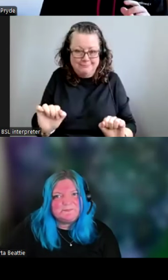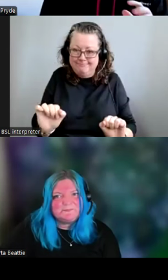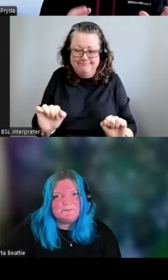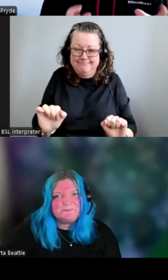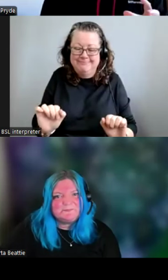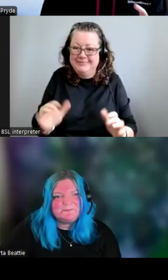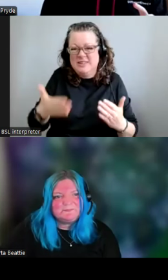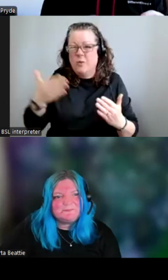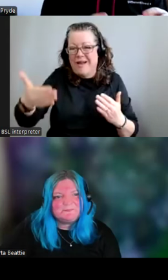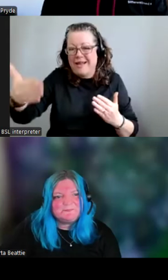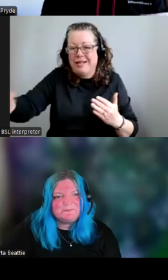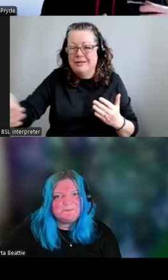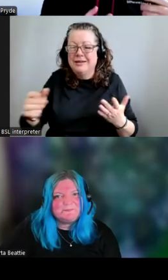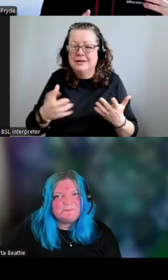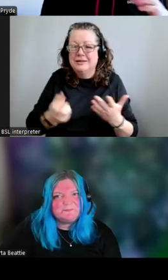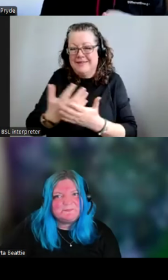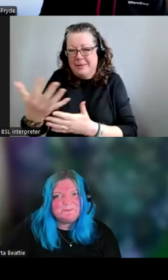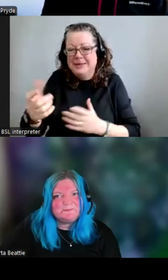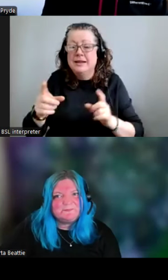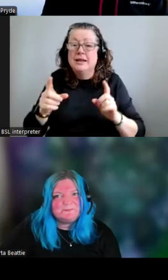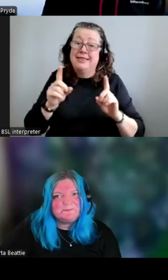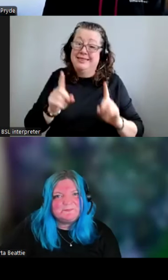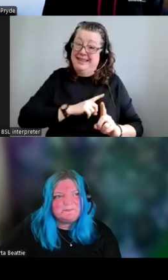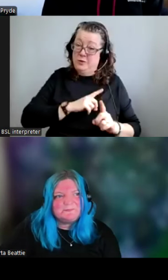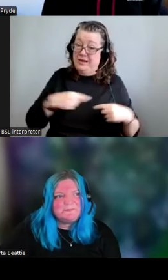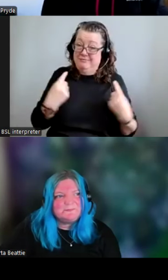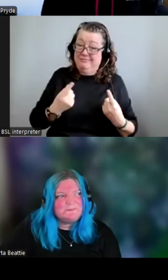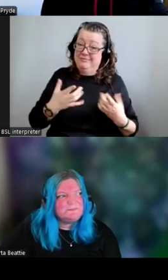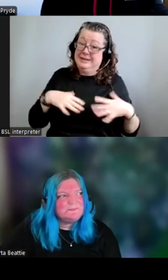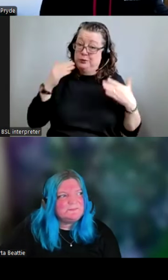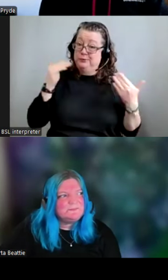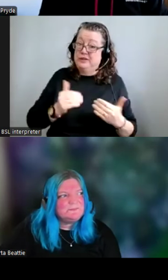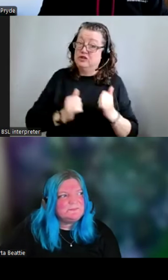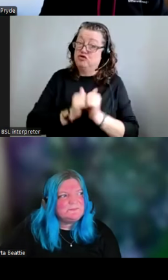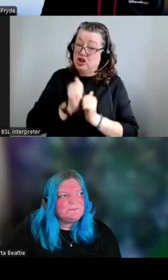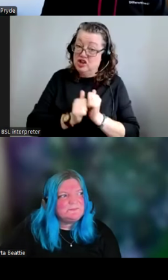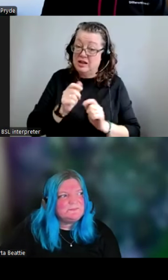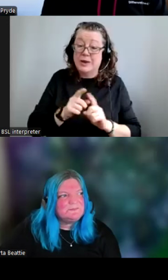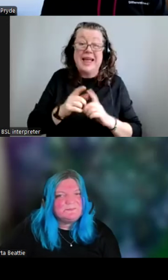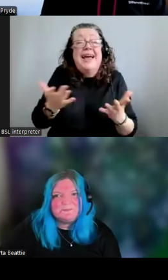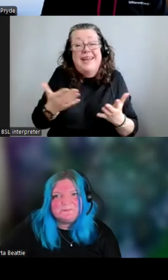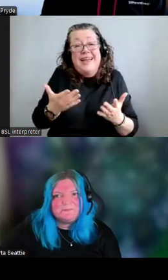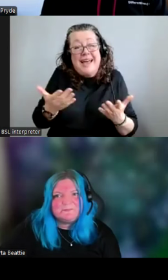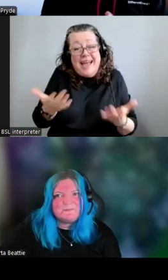That's where structure is still important in that case anyway because the AI would need to rely on the structure to understand the content that's within it